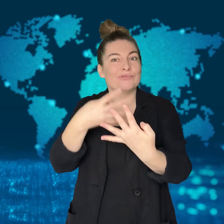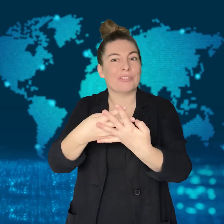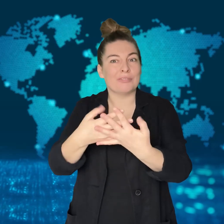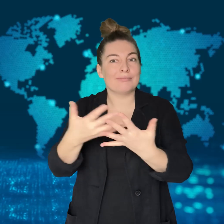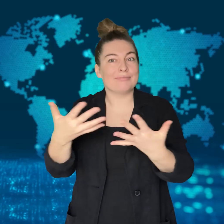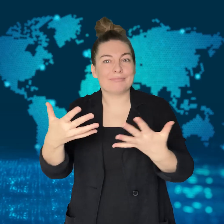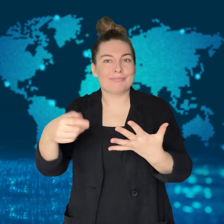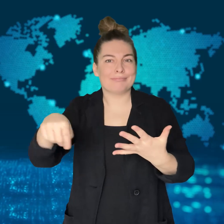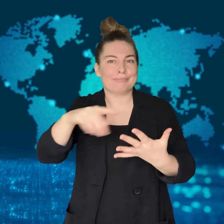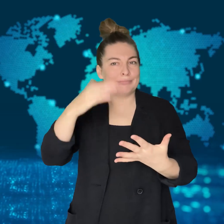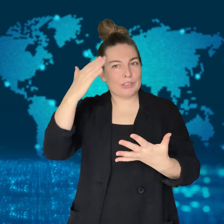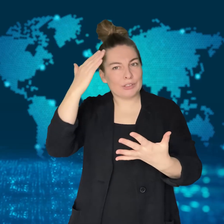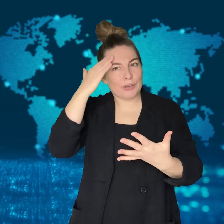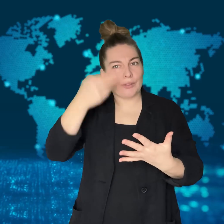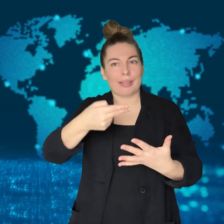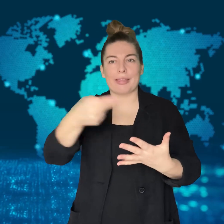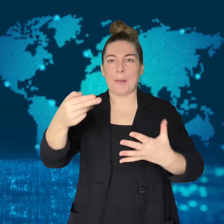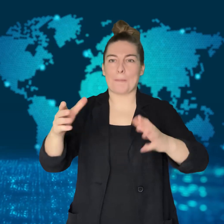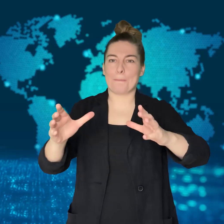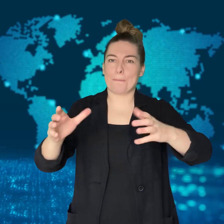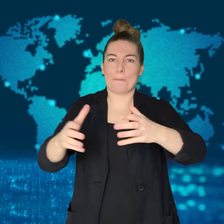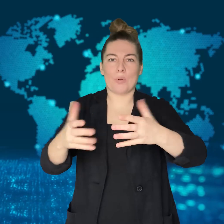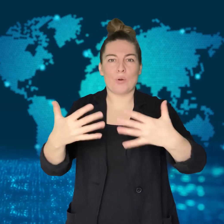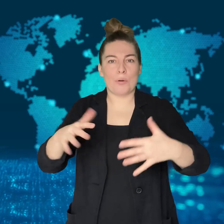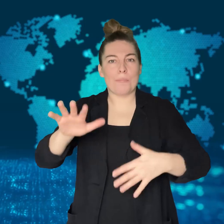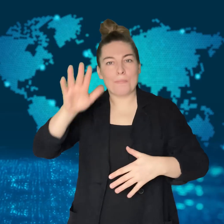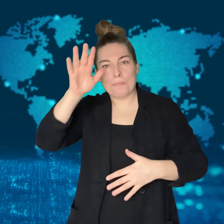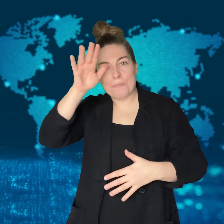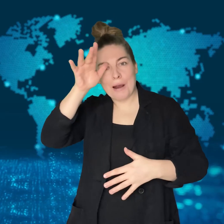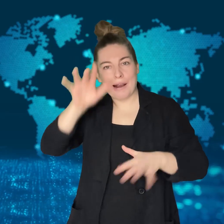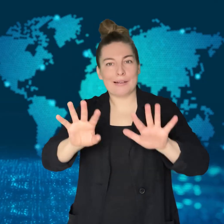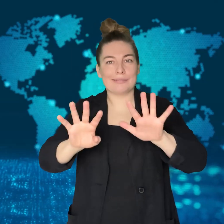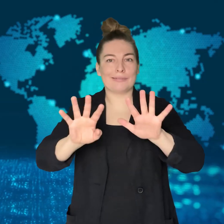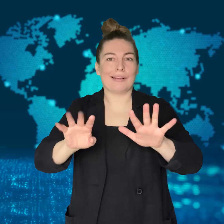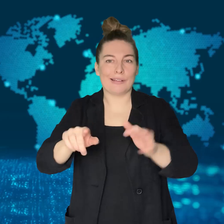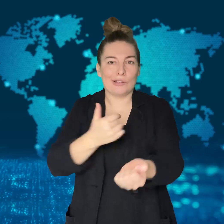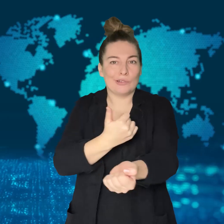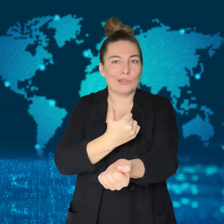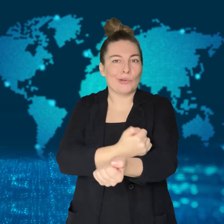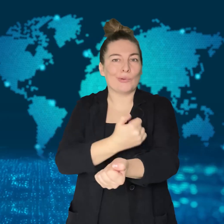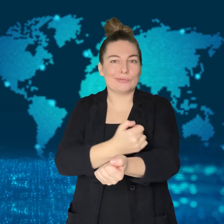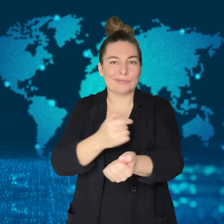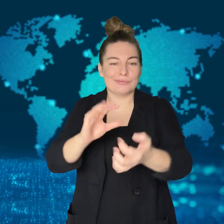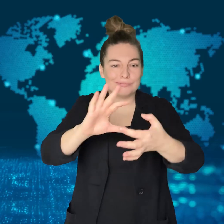the infamous "Bali Nine drug smuggling ring."